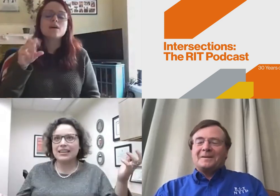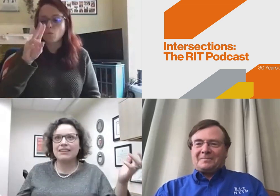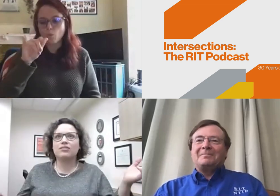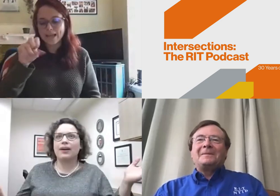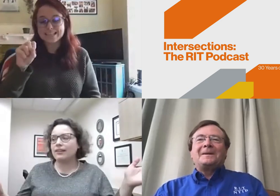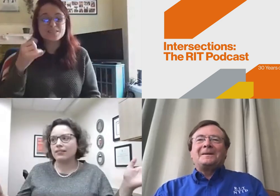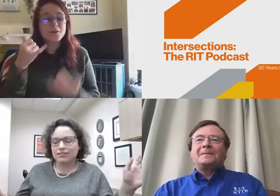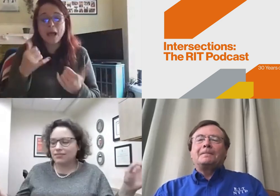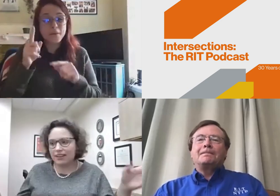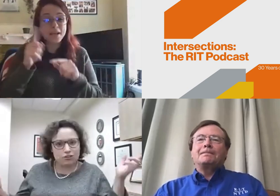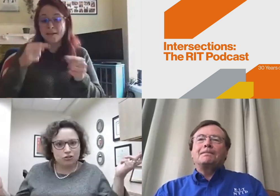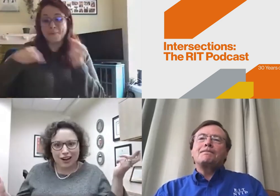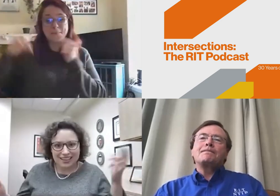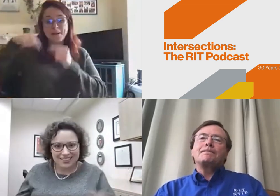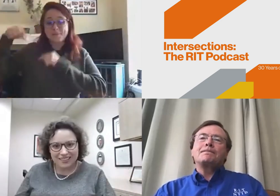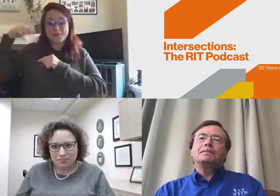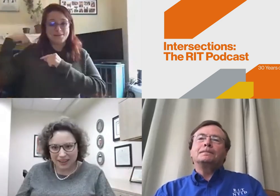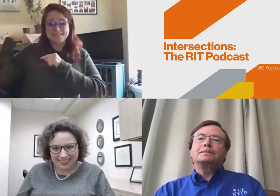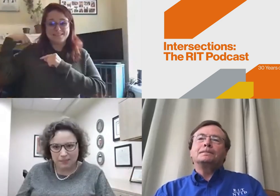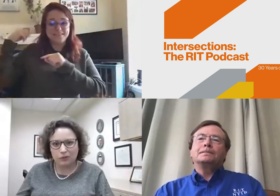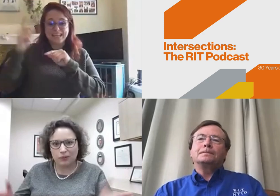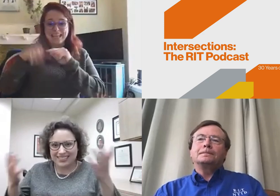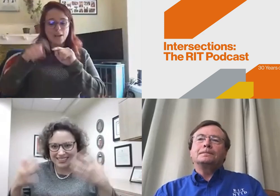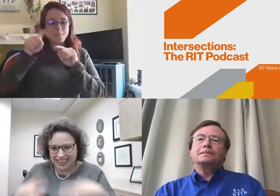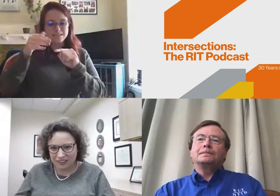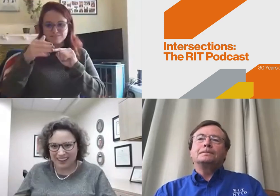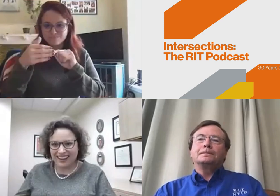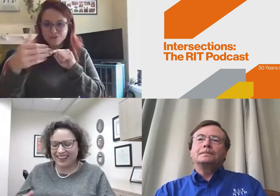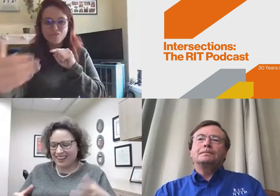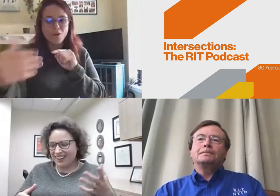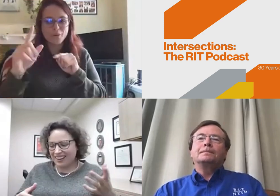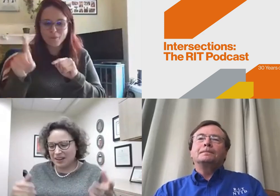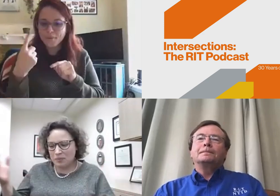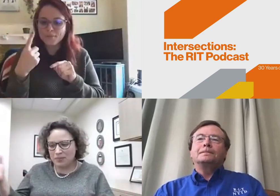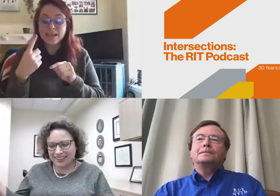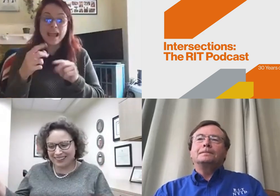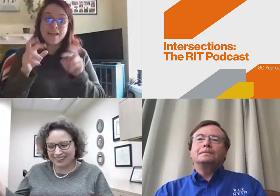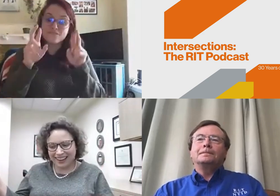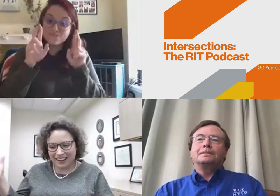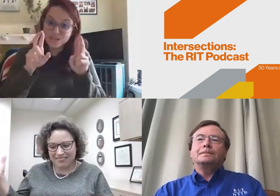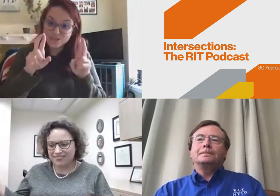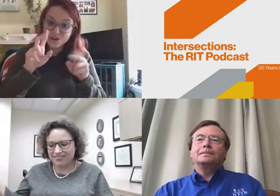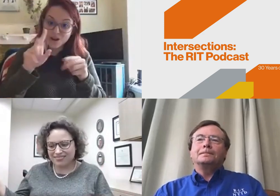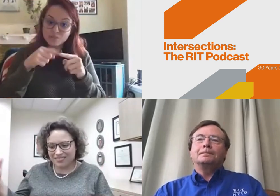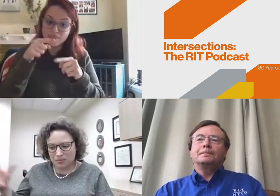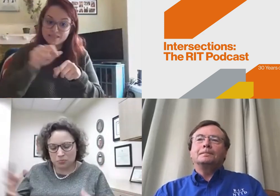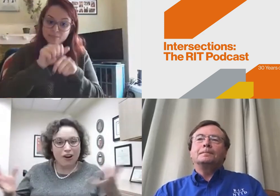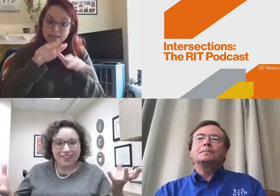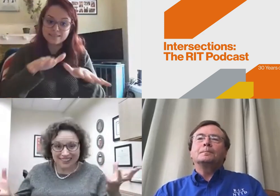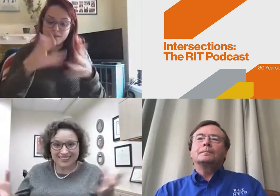Even when, fingers crossed, this pandemic winds down, I'm hoping that it will have broadened